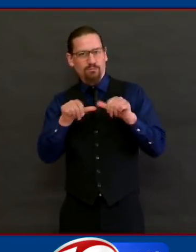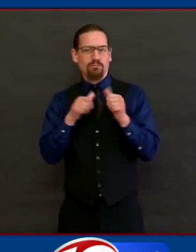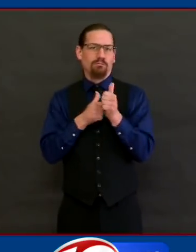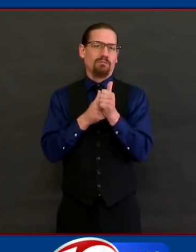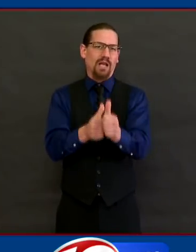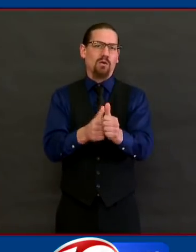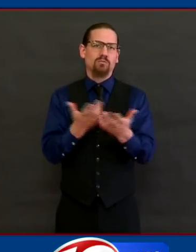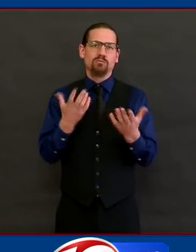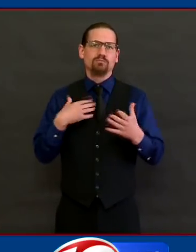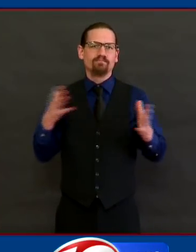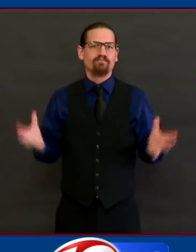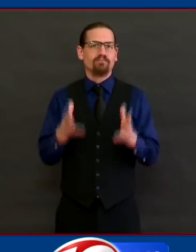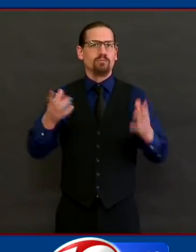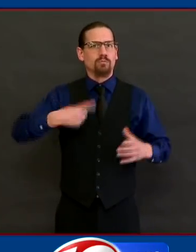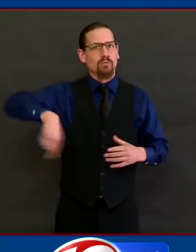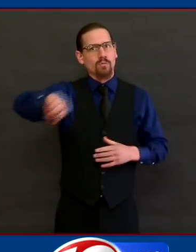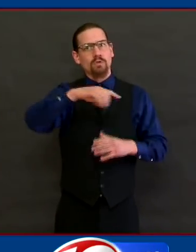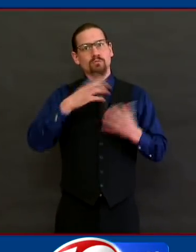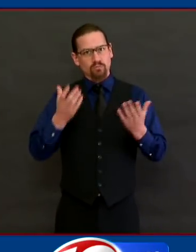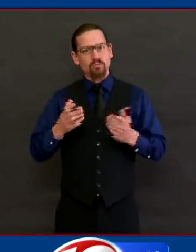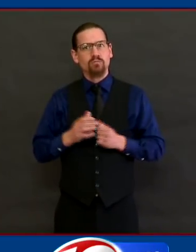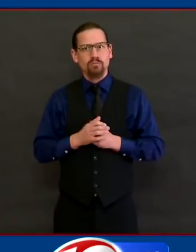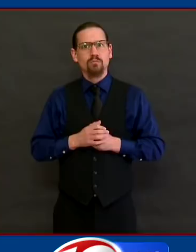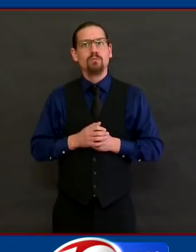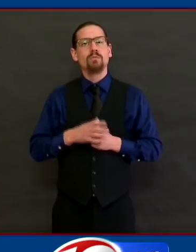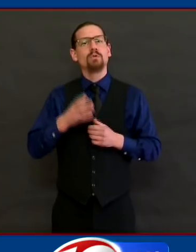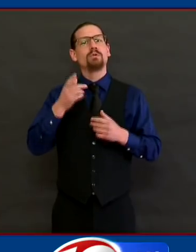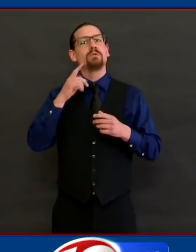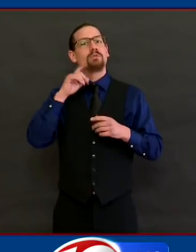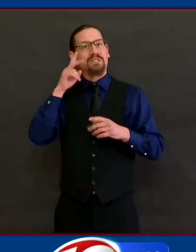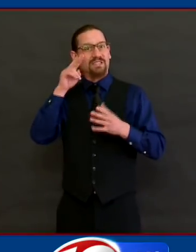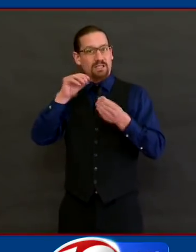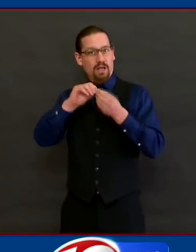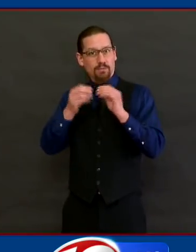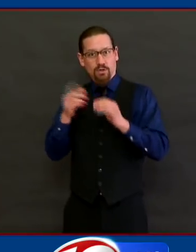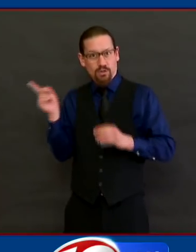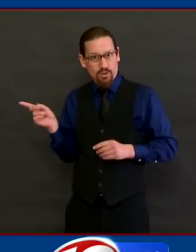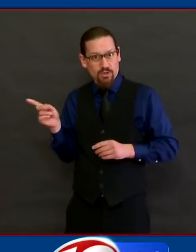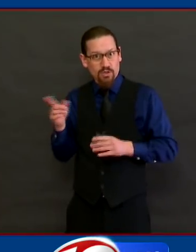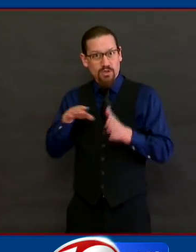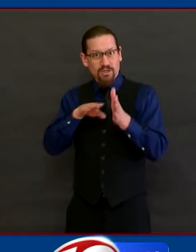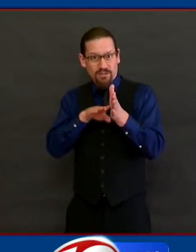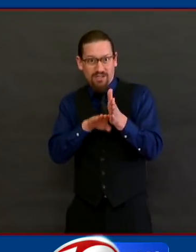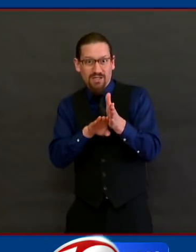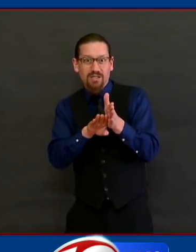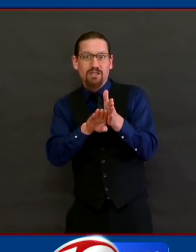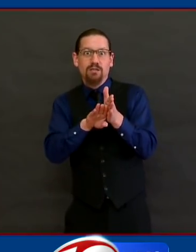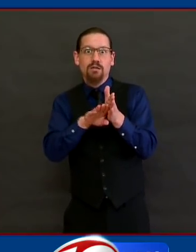AND IT IS WHY WE ARE GIVING YOU I AM GIVING YOU THE ADVICE I AM GIVING YOU. I WISH WE WERE OUT OF THE WOODS. WE ARE NOT QUITE OUT OF THE